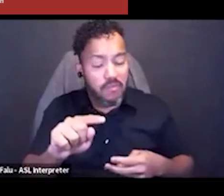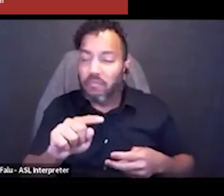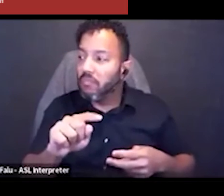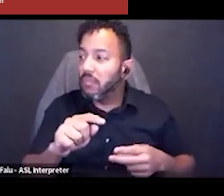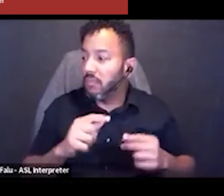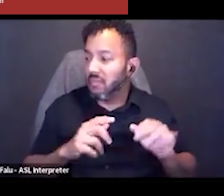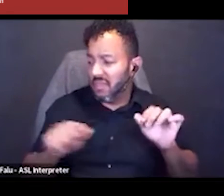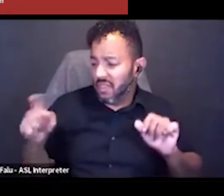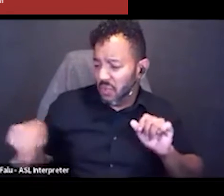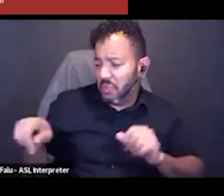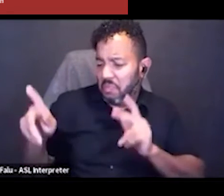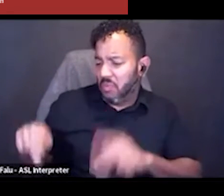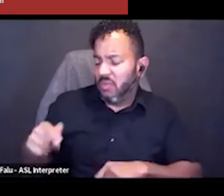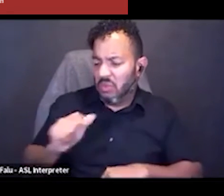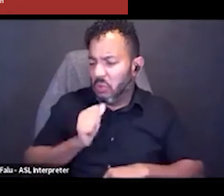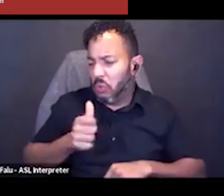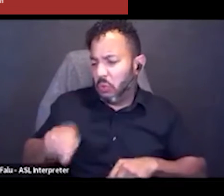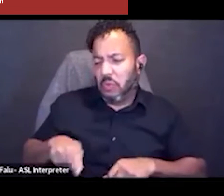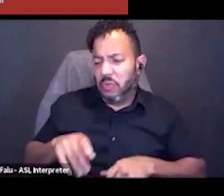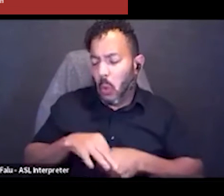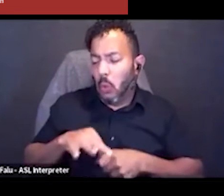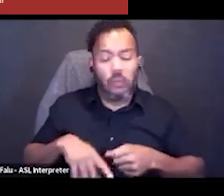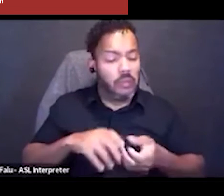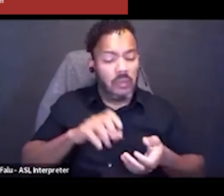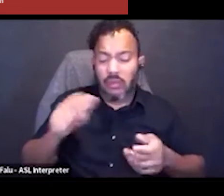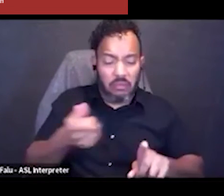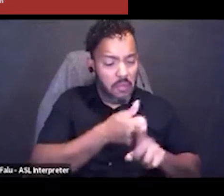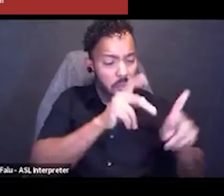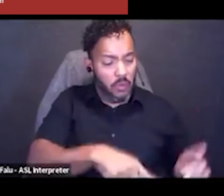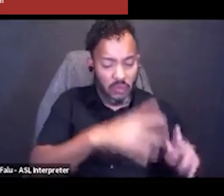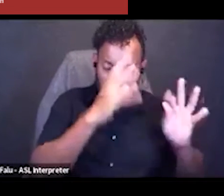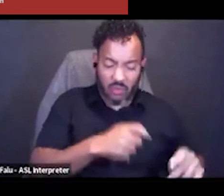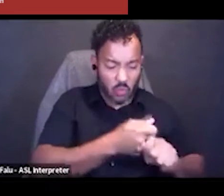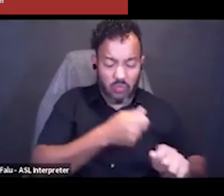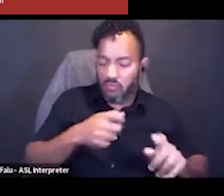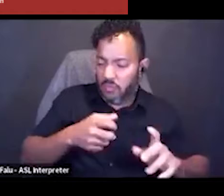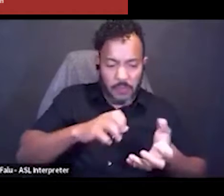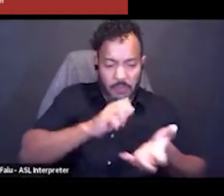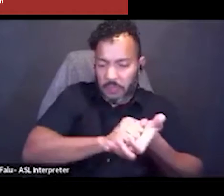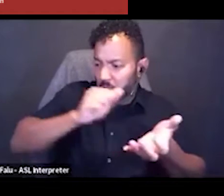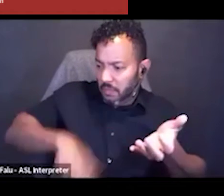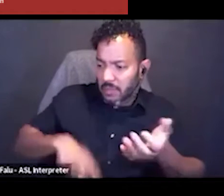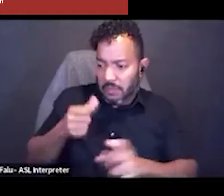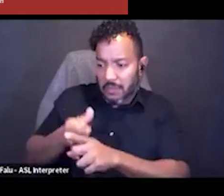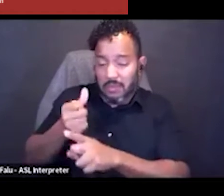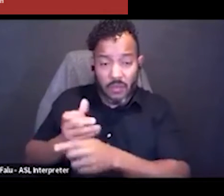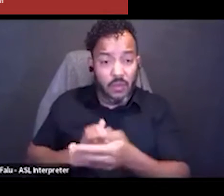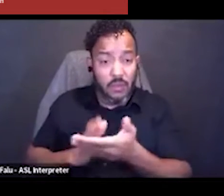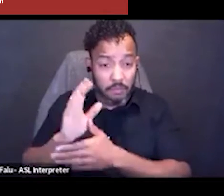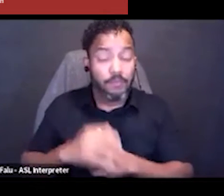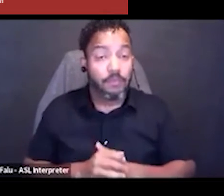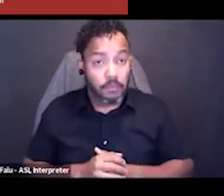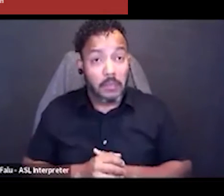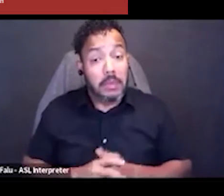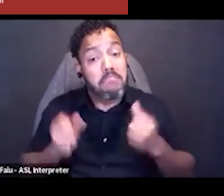And actually when we think about it, the communities who are most likely to have their right to